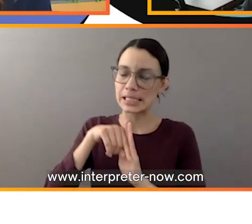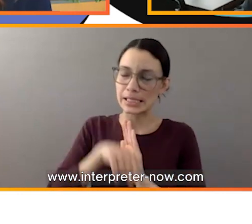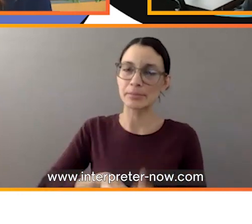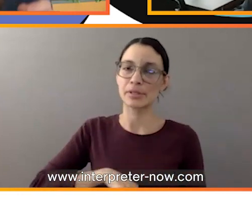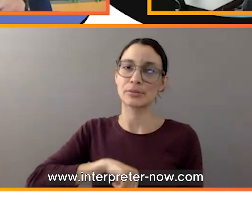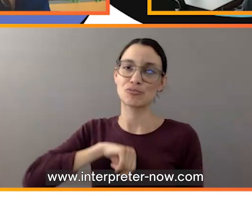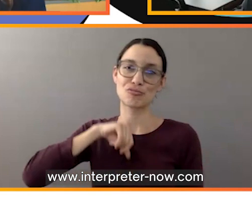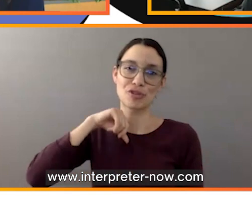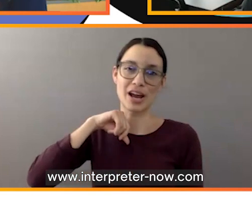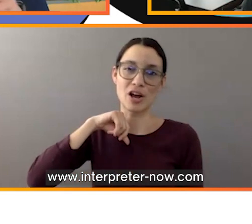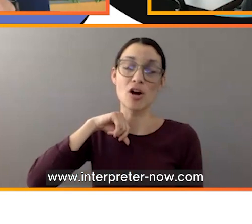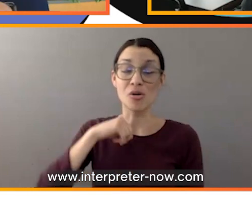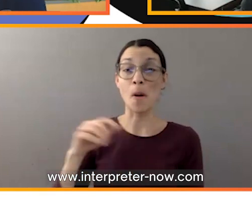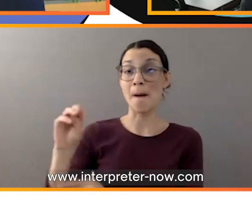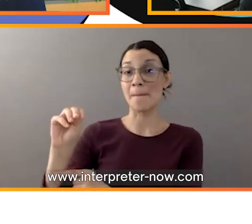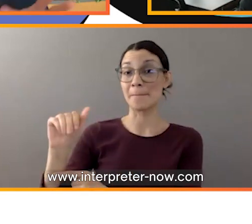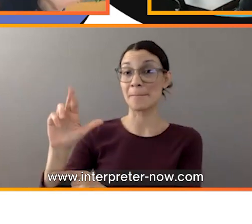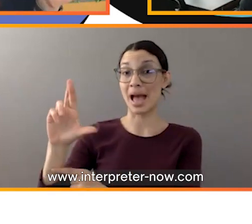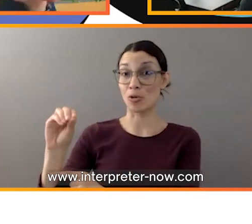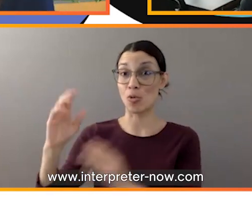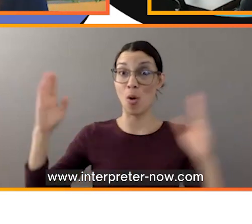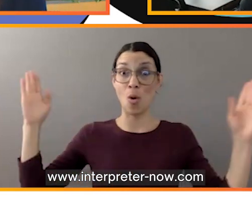Then at the micro level. That's the macro level.